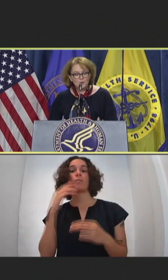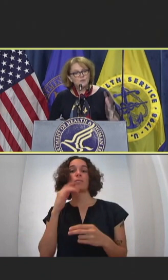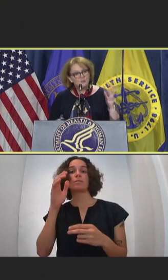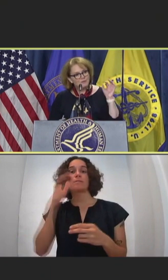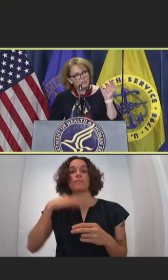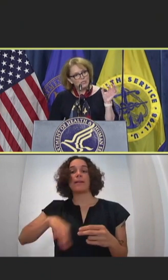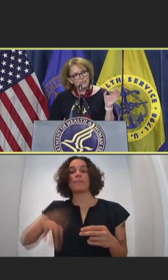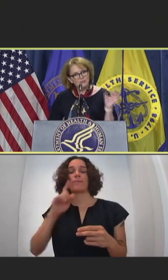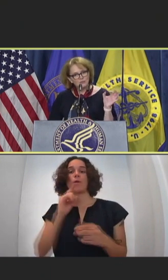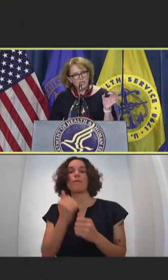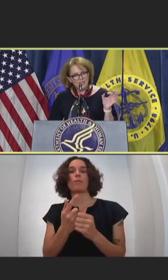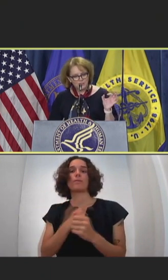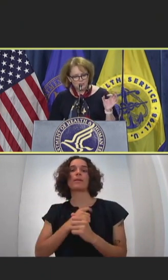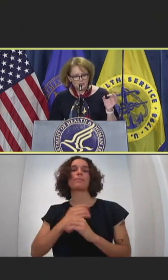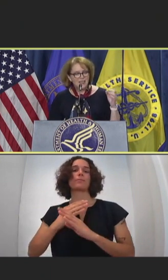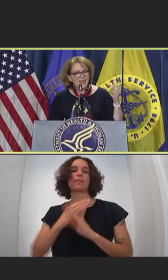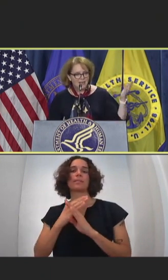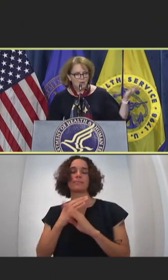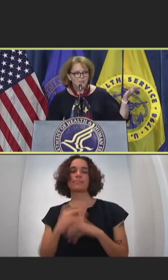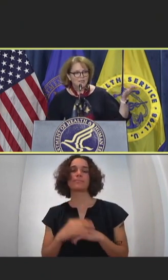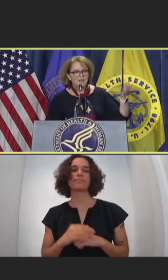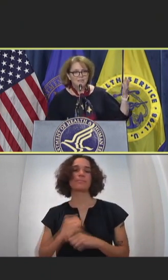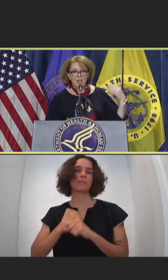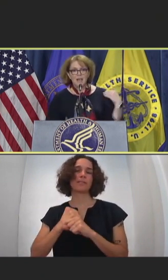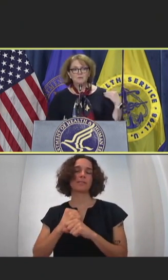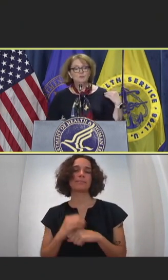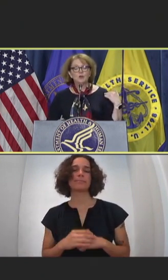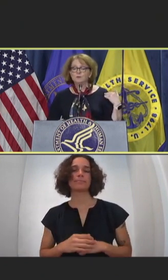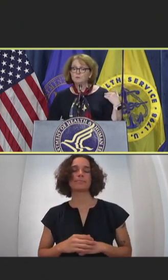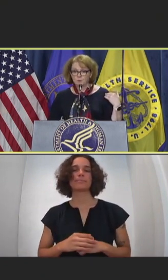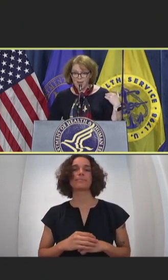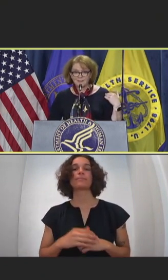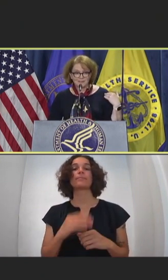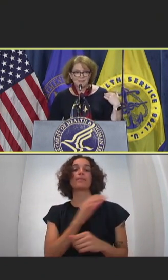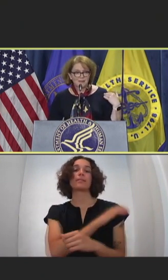some of the clinical challenges -- and I will acknowledge, I don't practice clinical